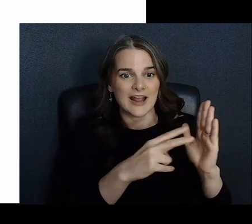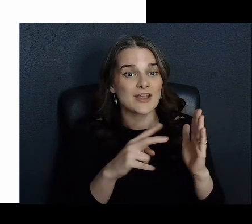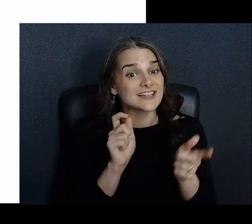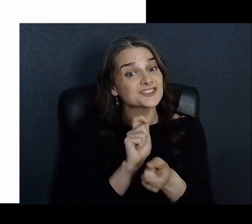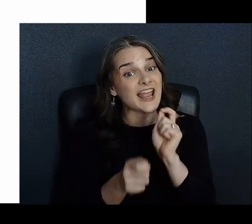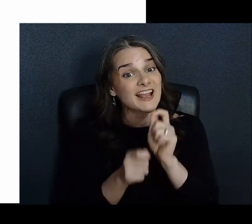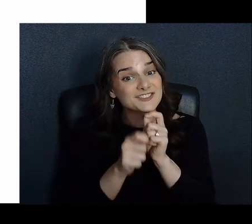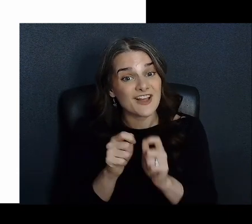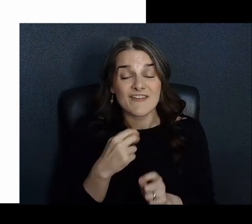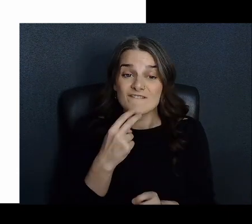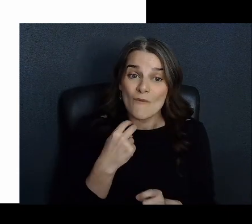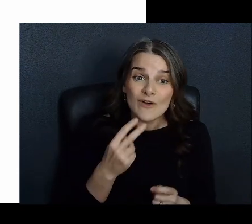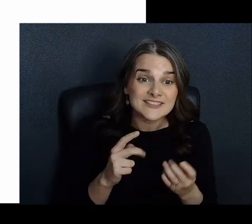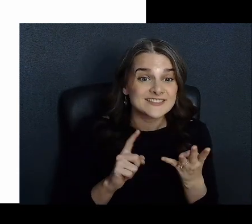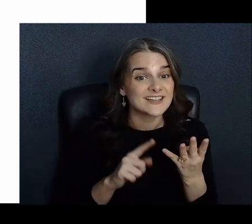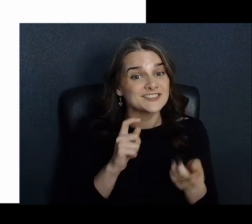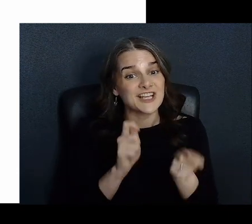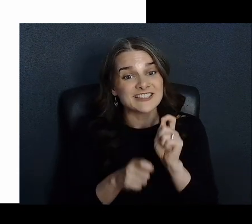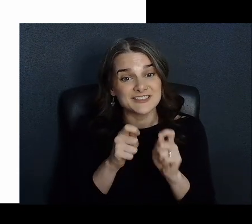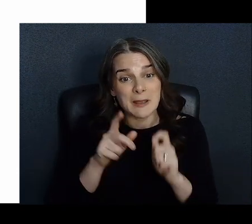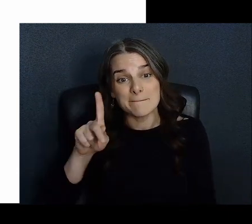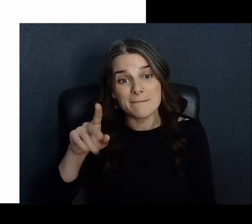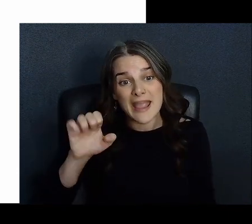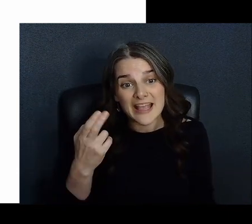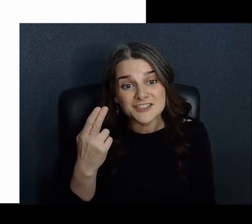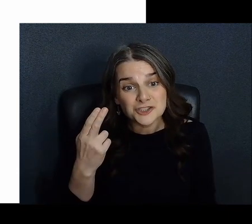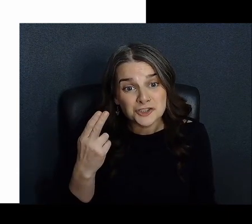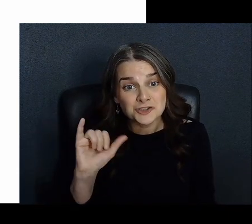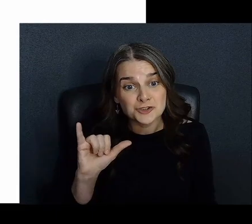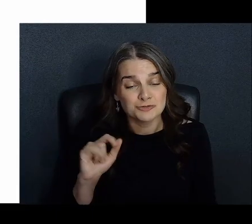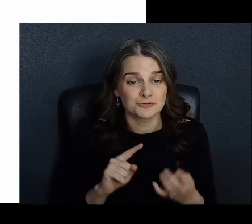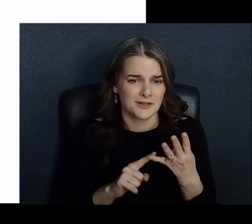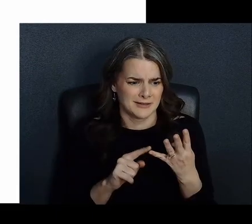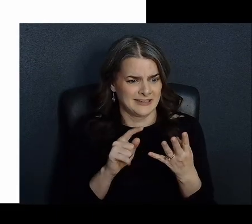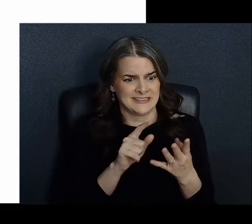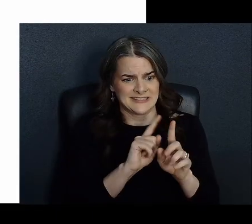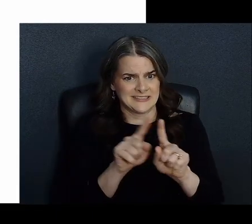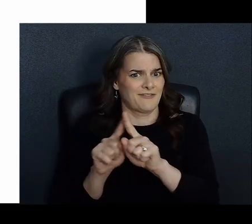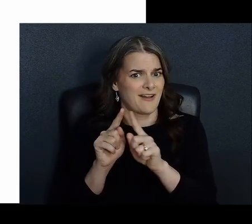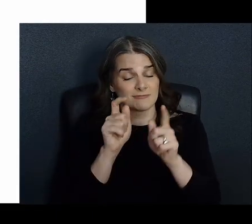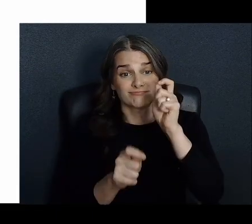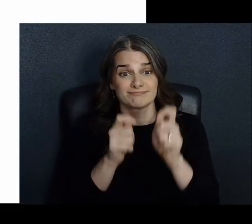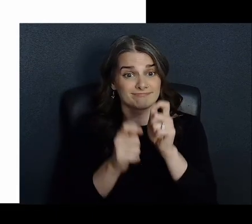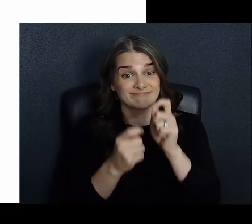So there's a lot of customizations that you can do on these particular devices that are built in.